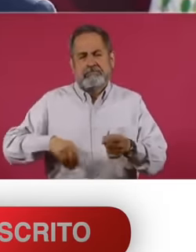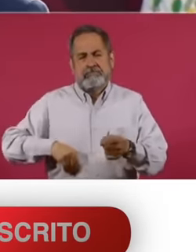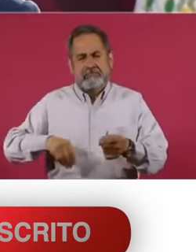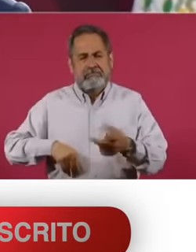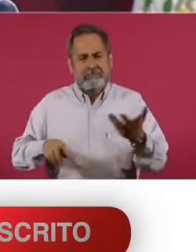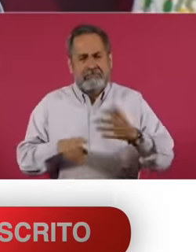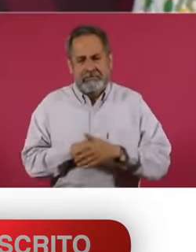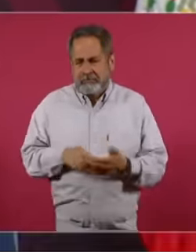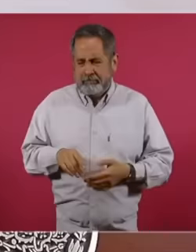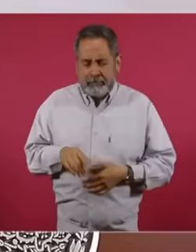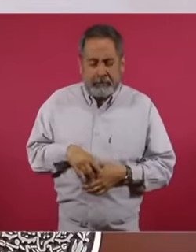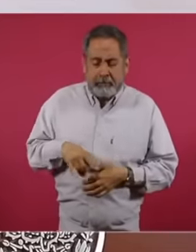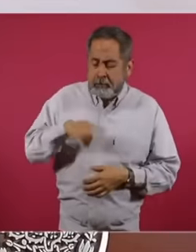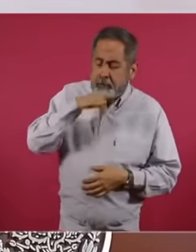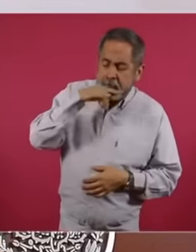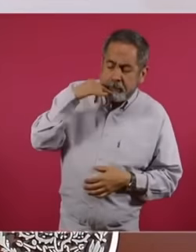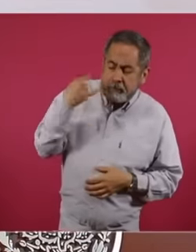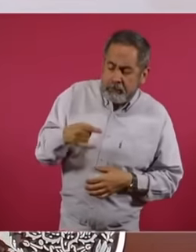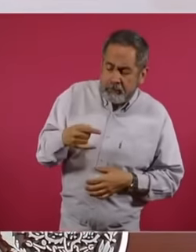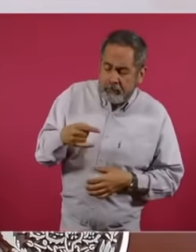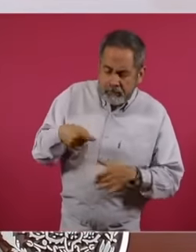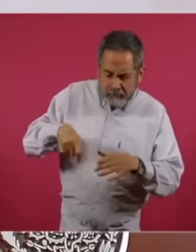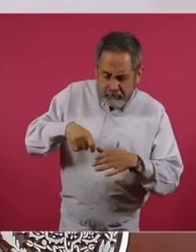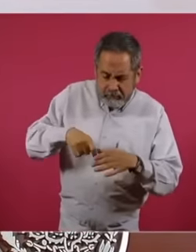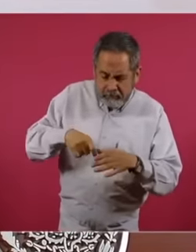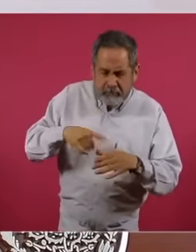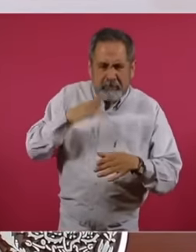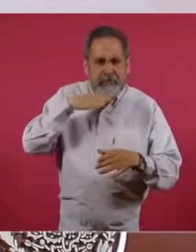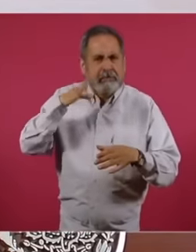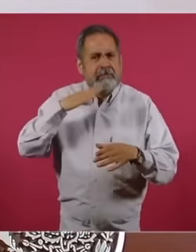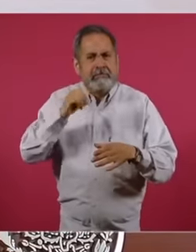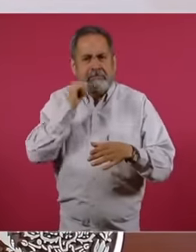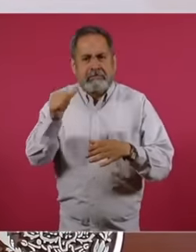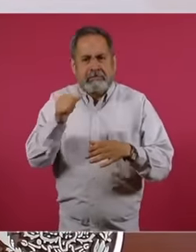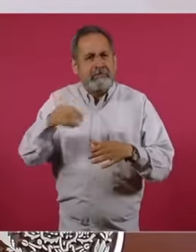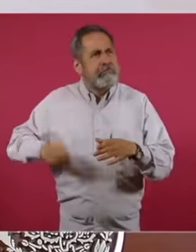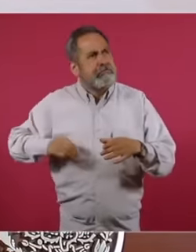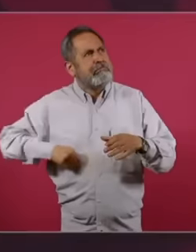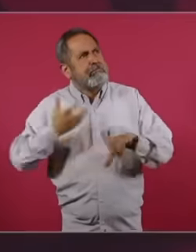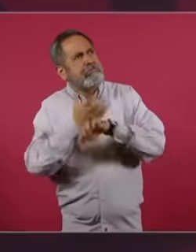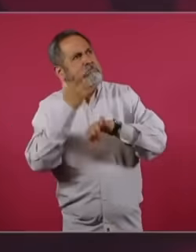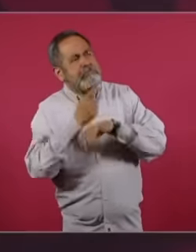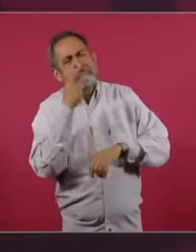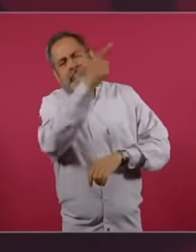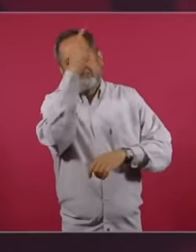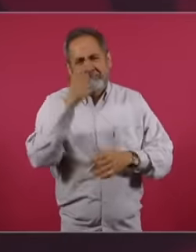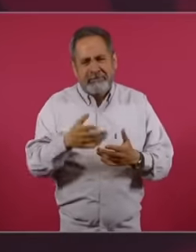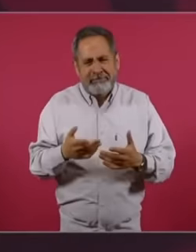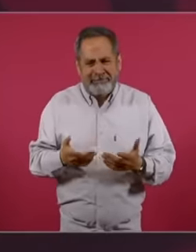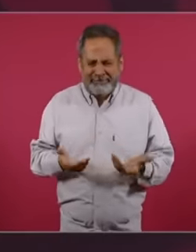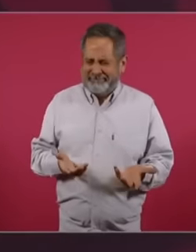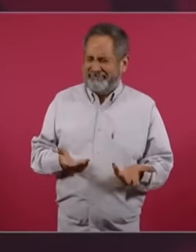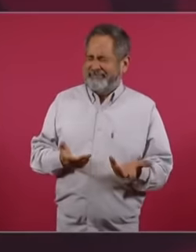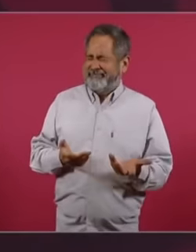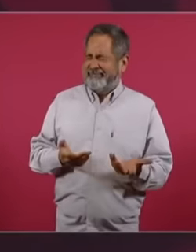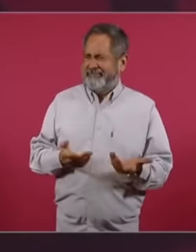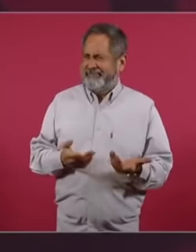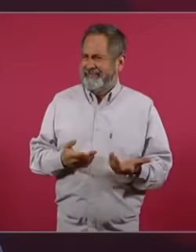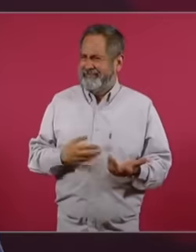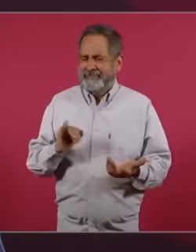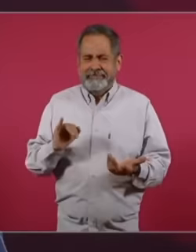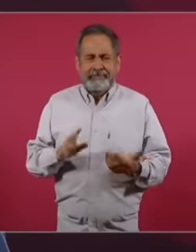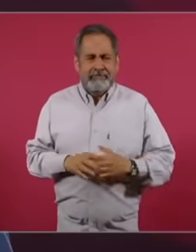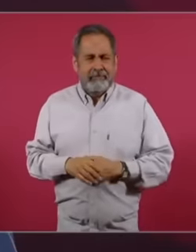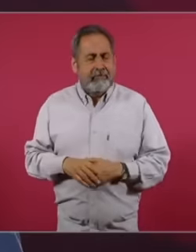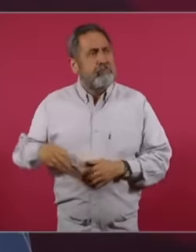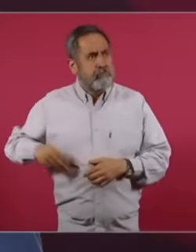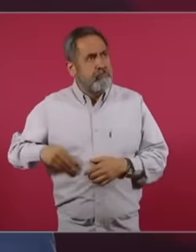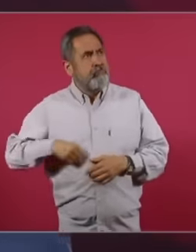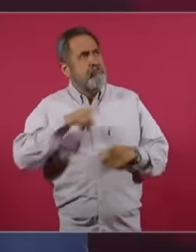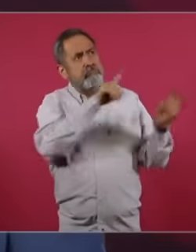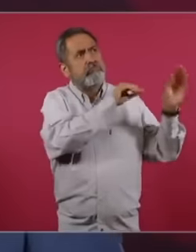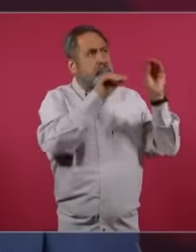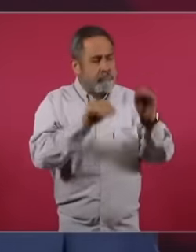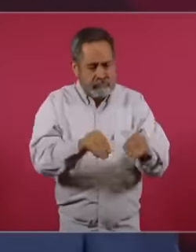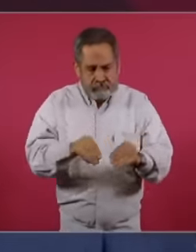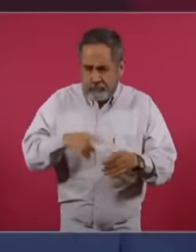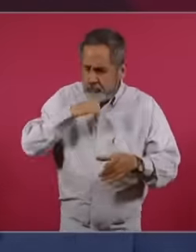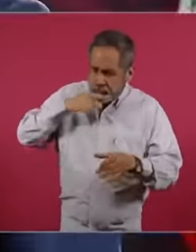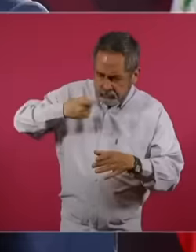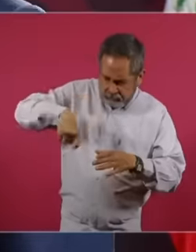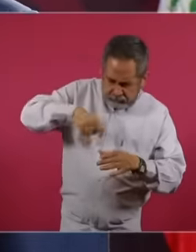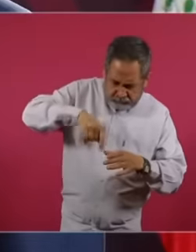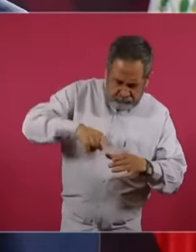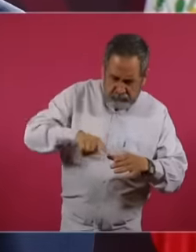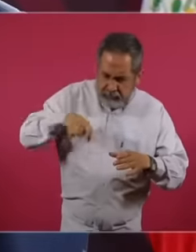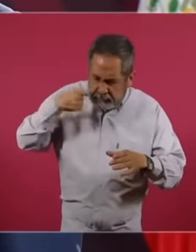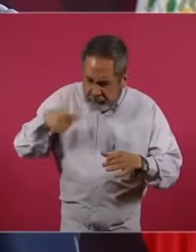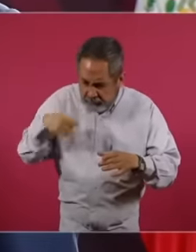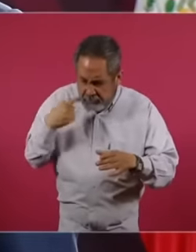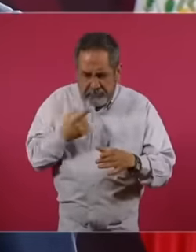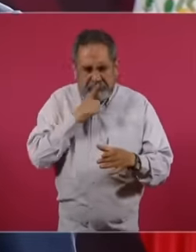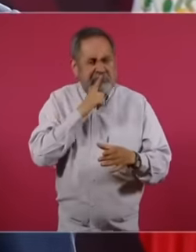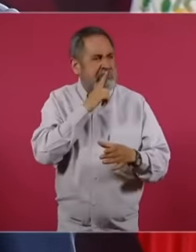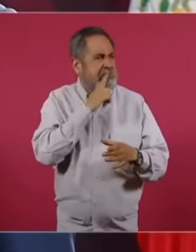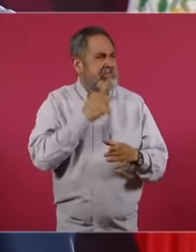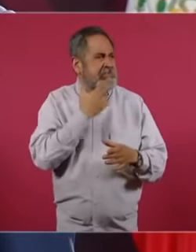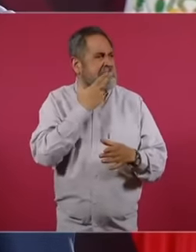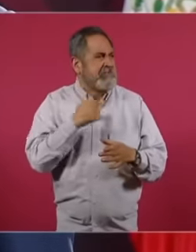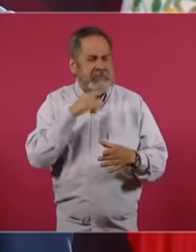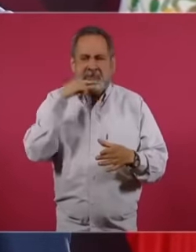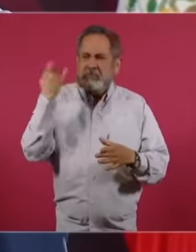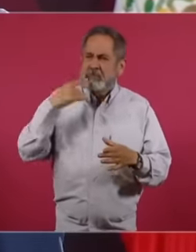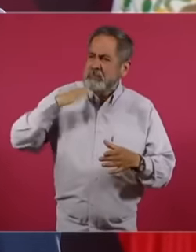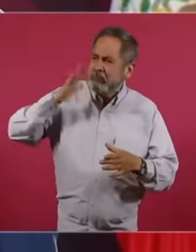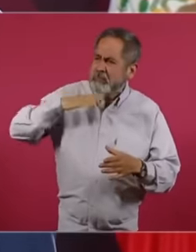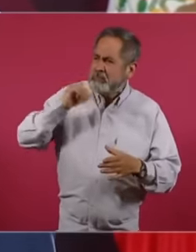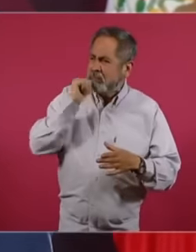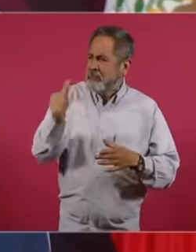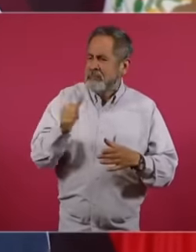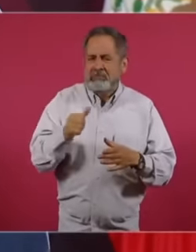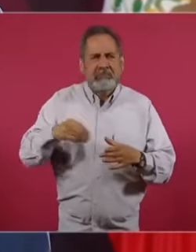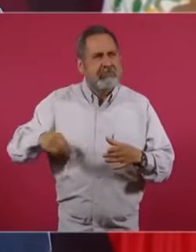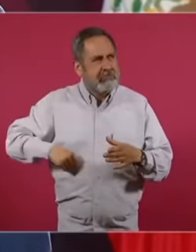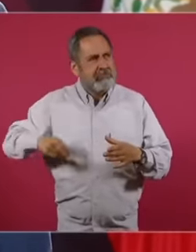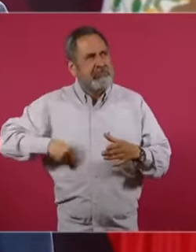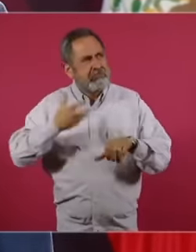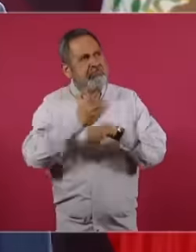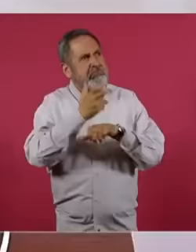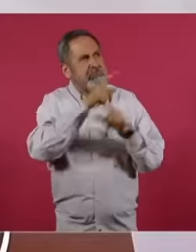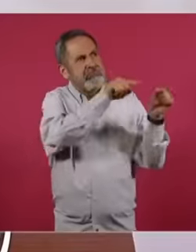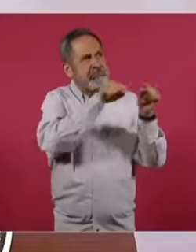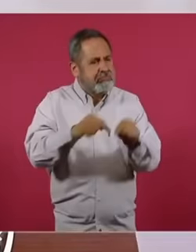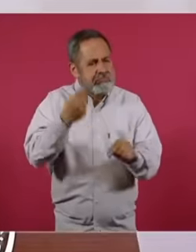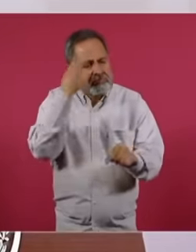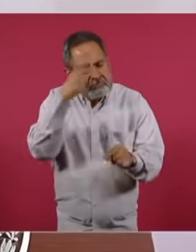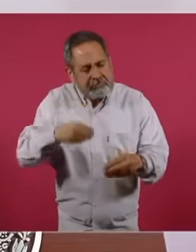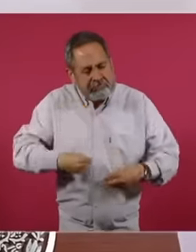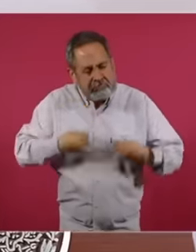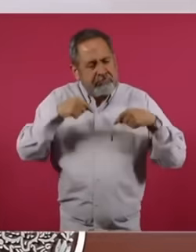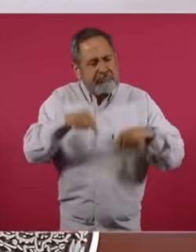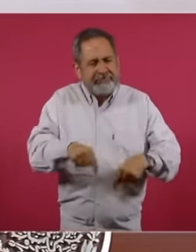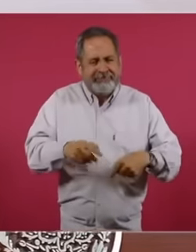spicy, that it is their fault that we no longer eat Chile, the sauce is no longer spicy because they don't like it and in the restaurants they no longer like it